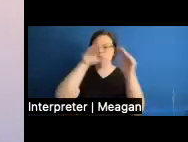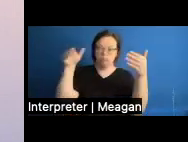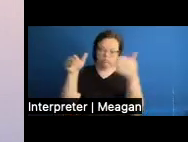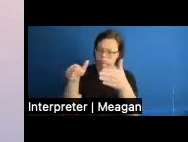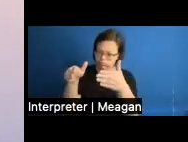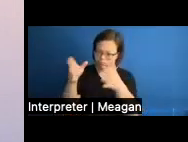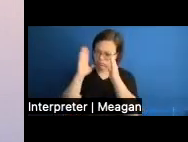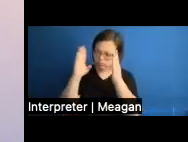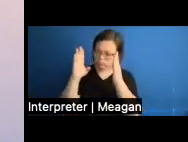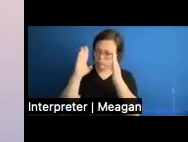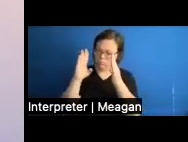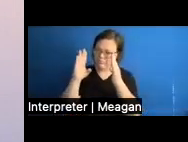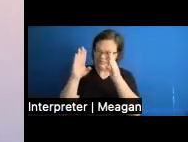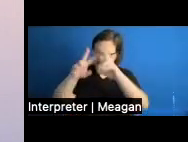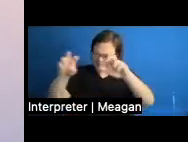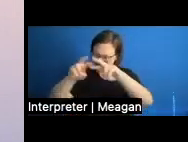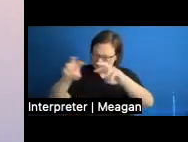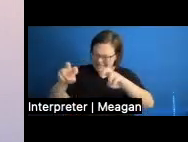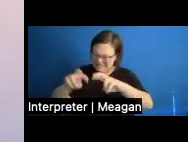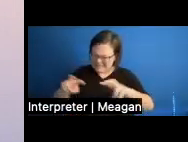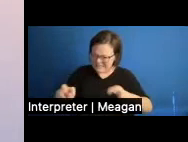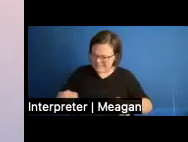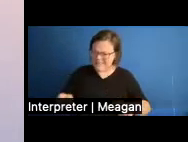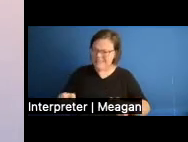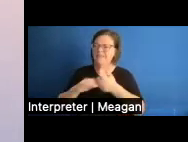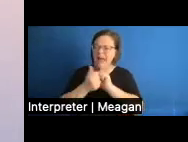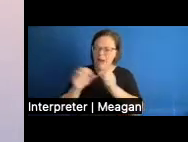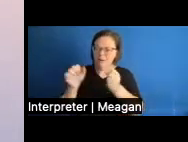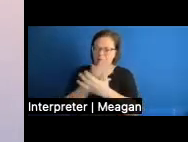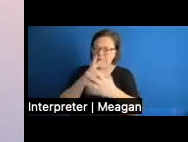unpack the beautiful, festering ecology of the entire world, and she can put it in a poem.